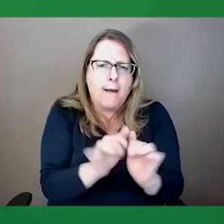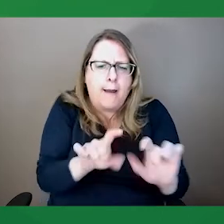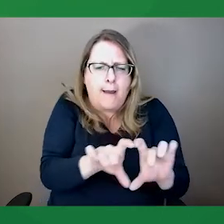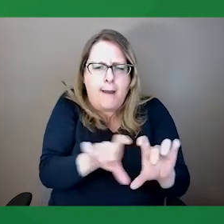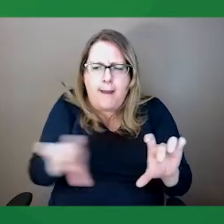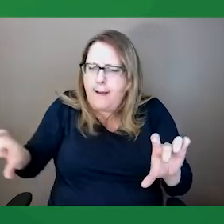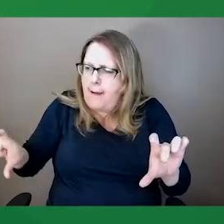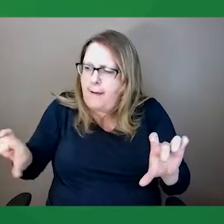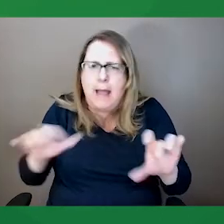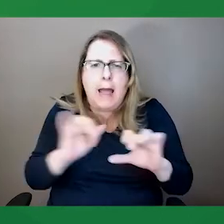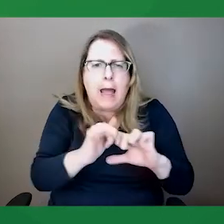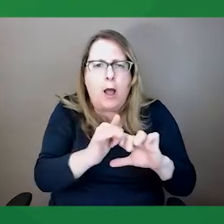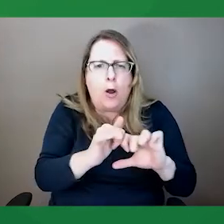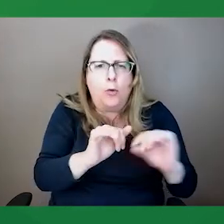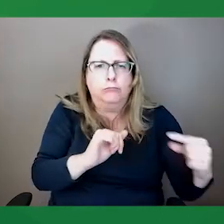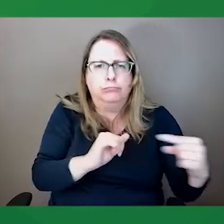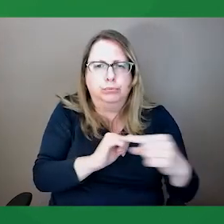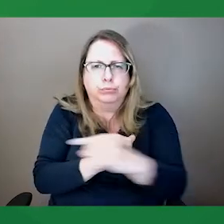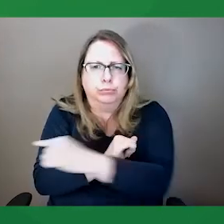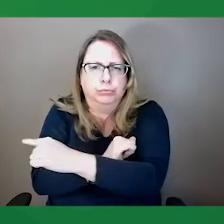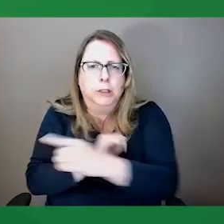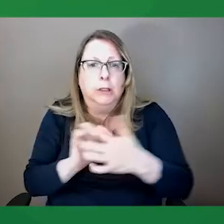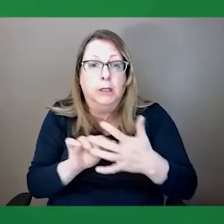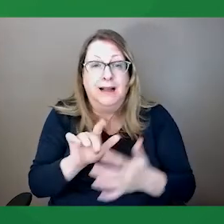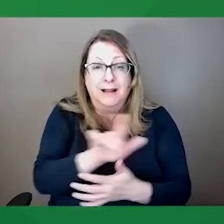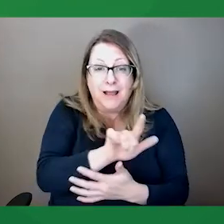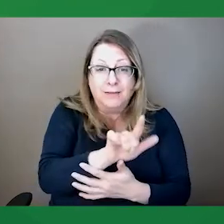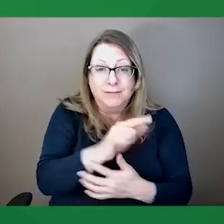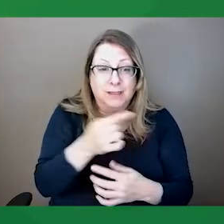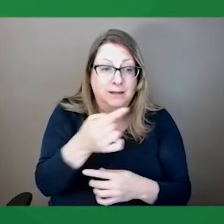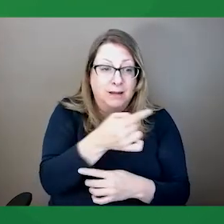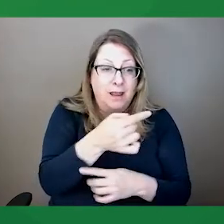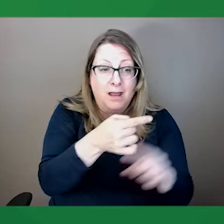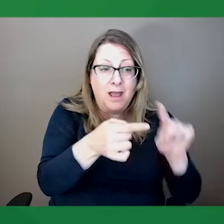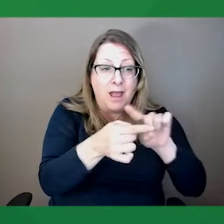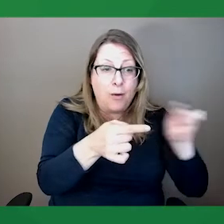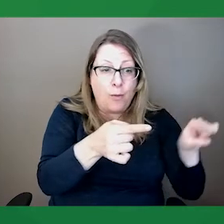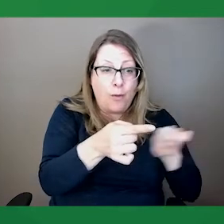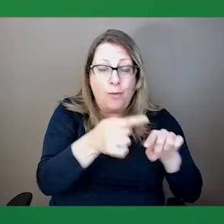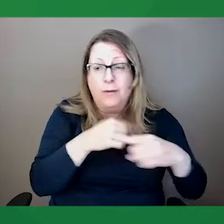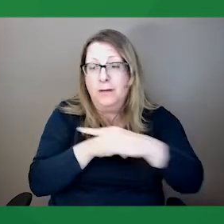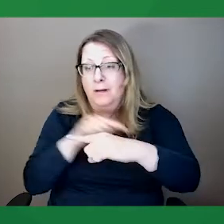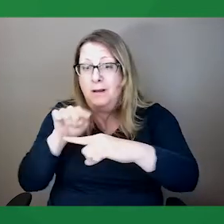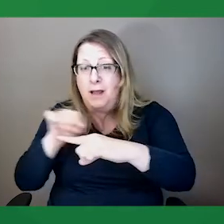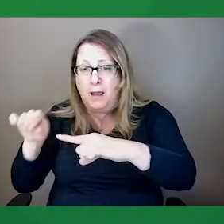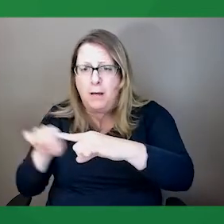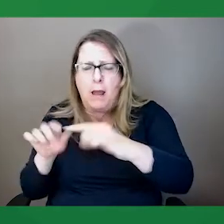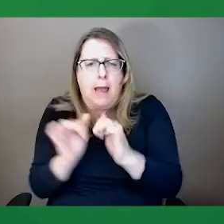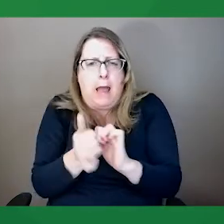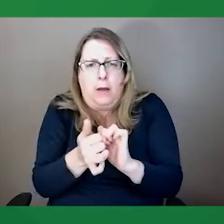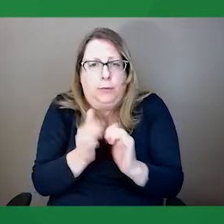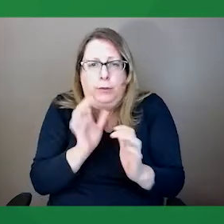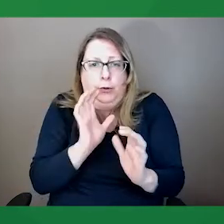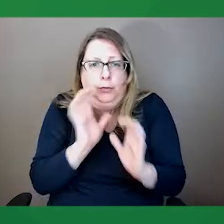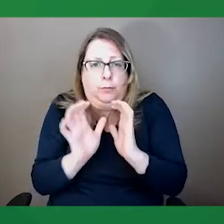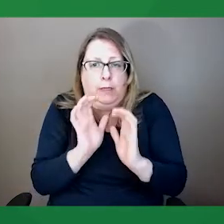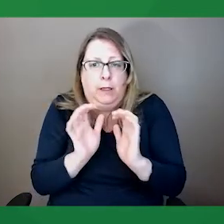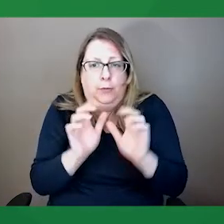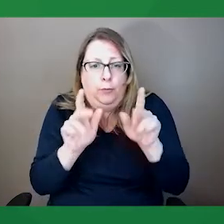Do I need to provide a different way to navigate that area? Do I need to use left arrow and right arrow?